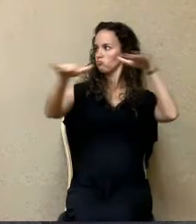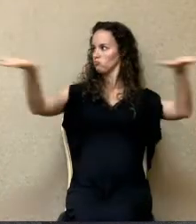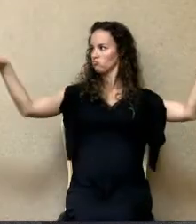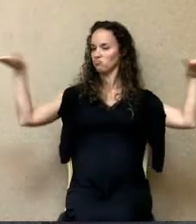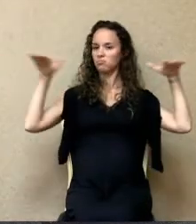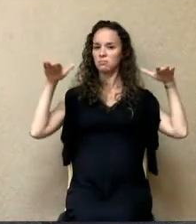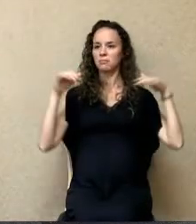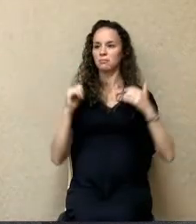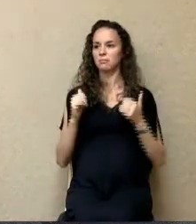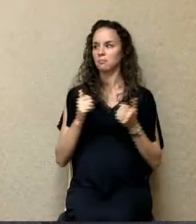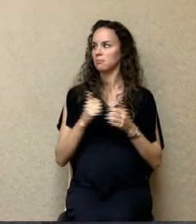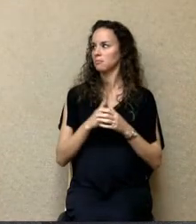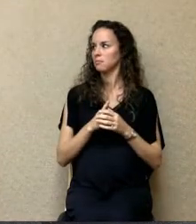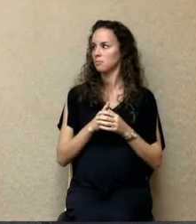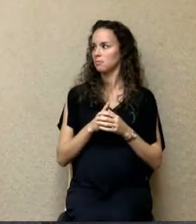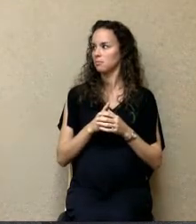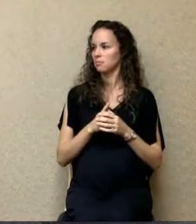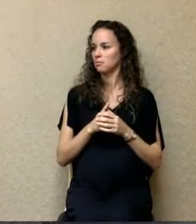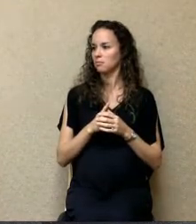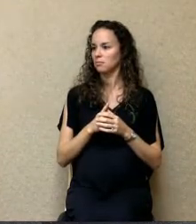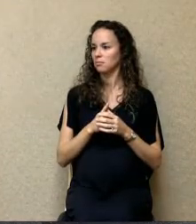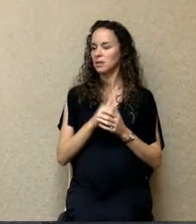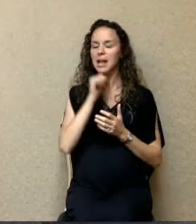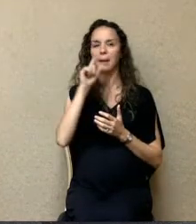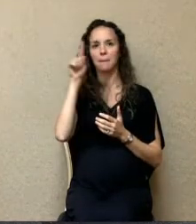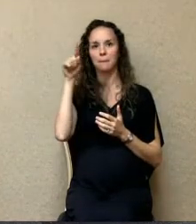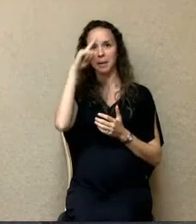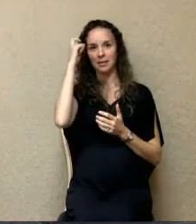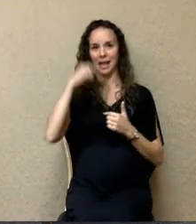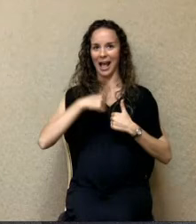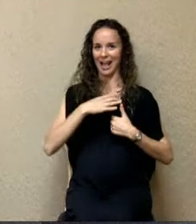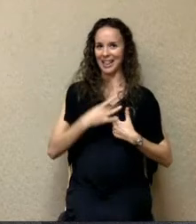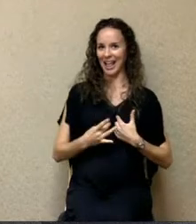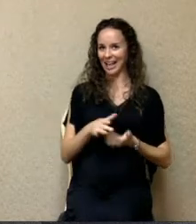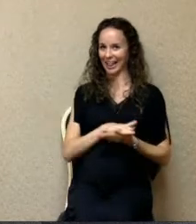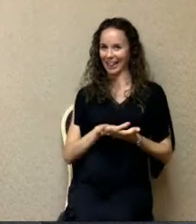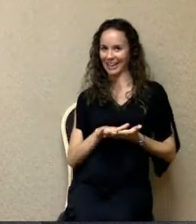Not for, not just because I like that look, but we